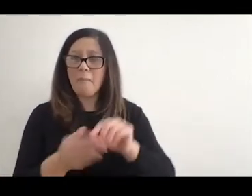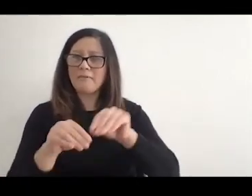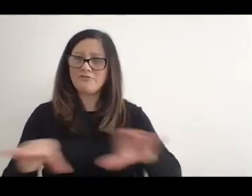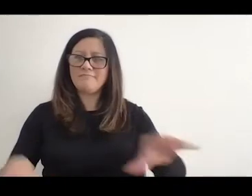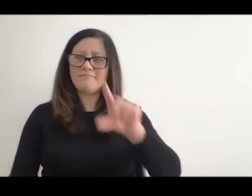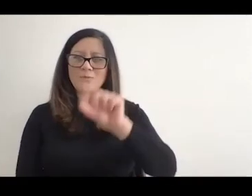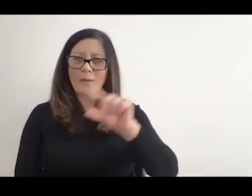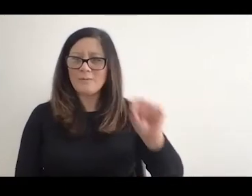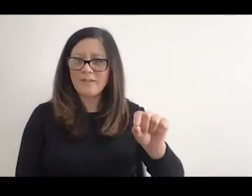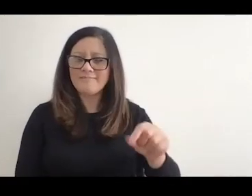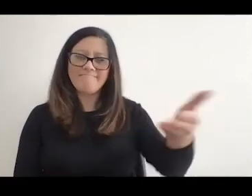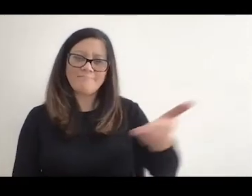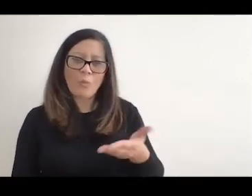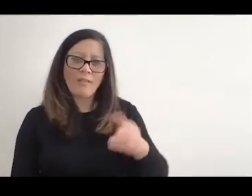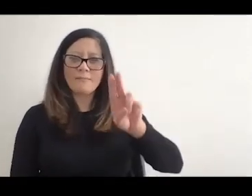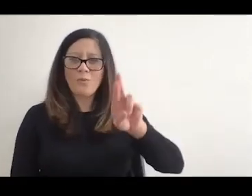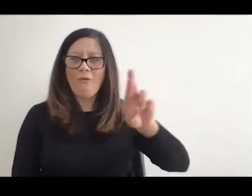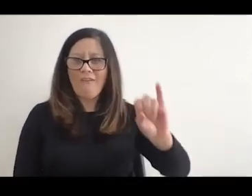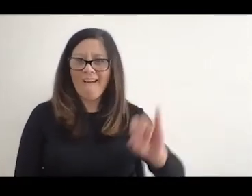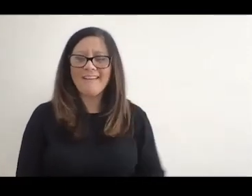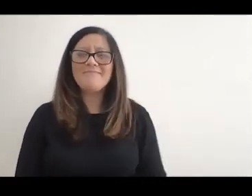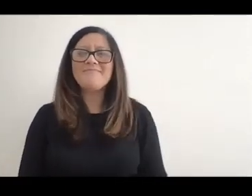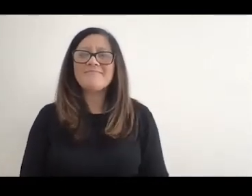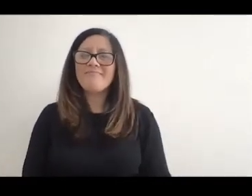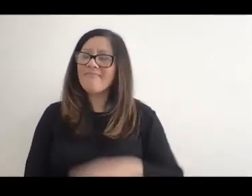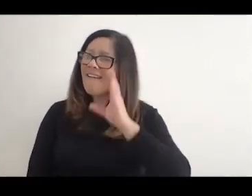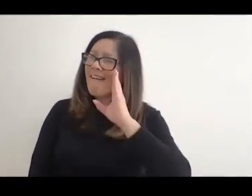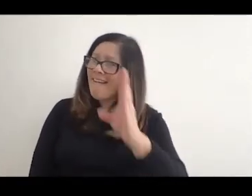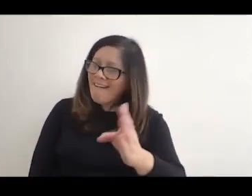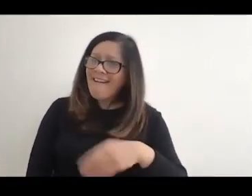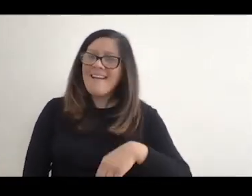Stephanie. Hi, I'm Stephanie Thomas and thank